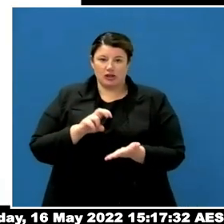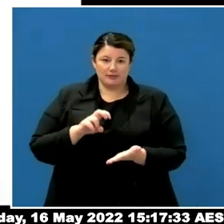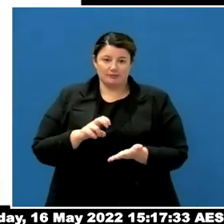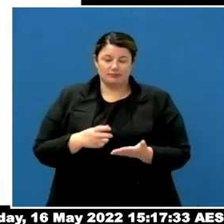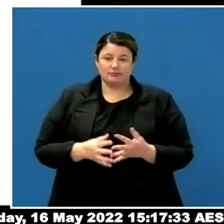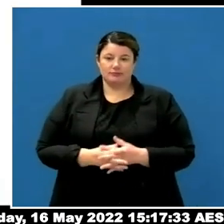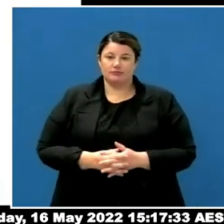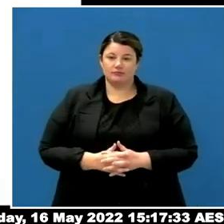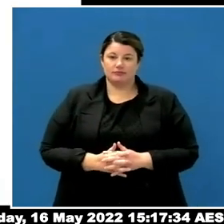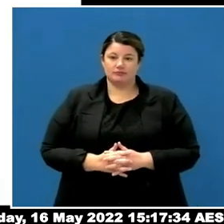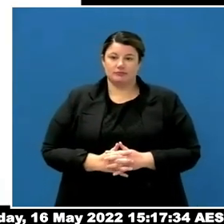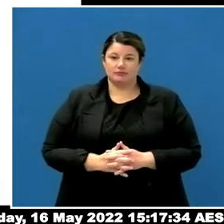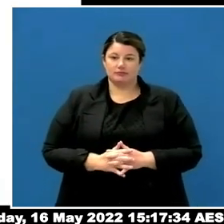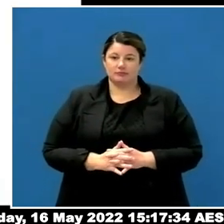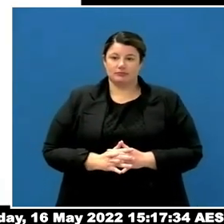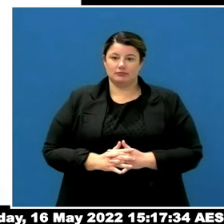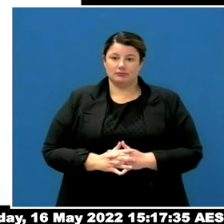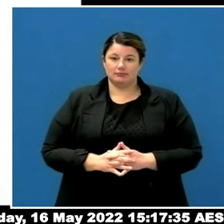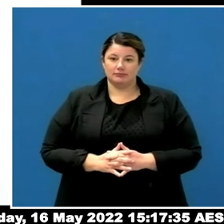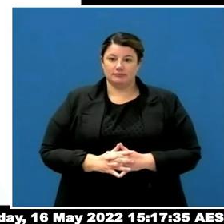Yes, I agree. No, it's not signed.